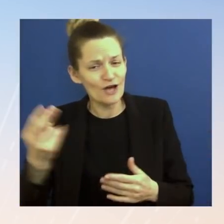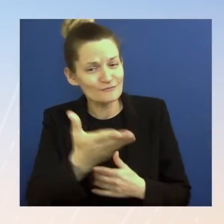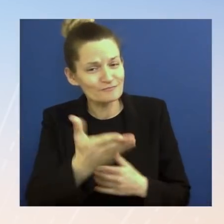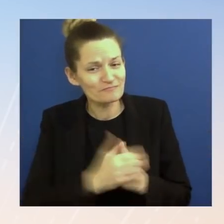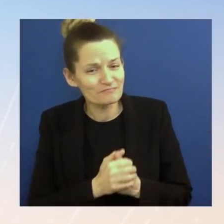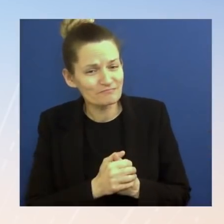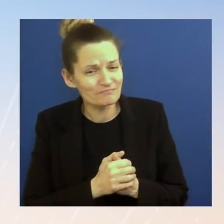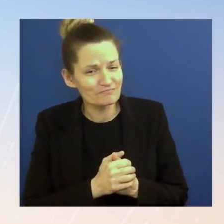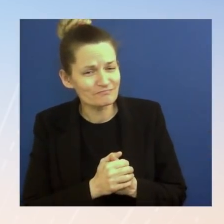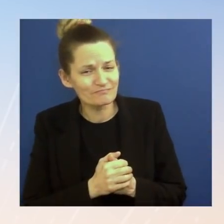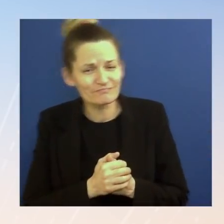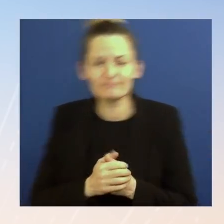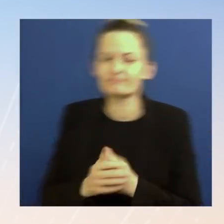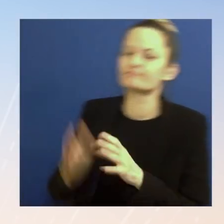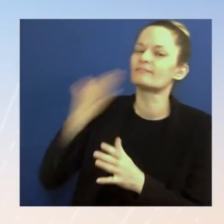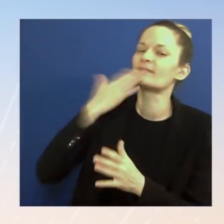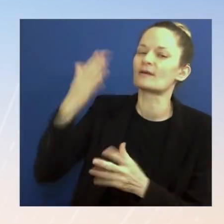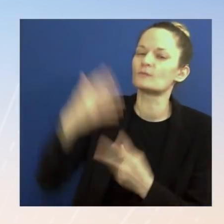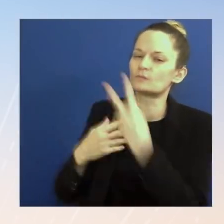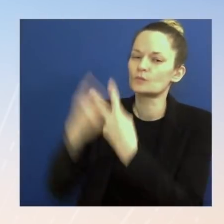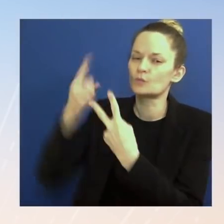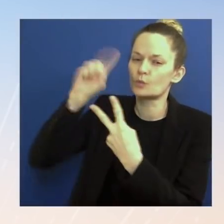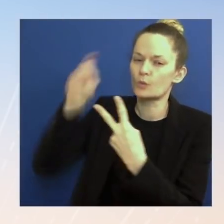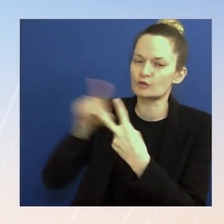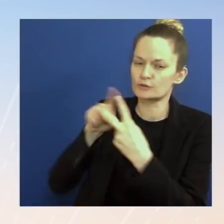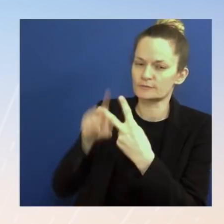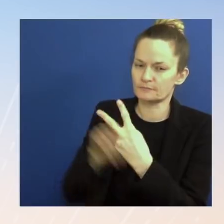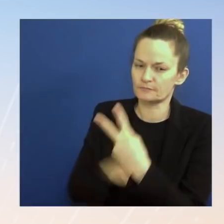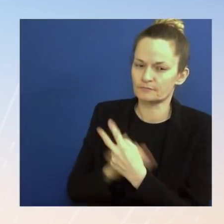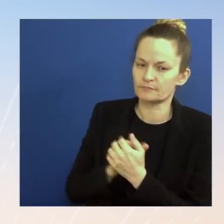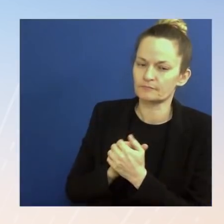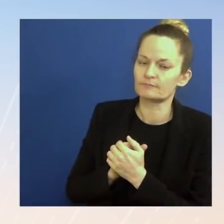First, after the Rome meeting, since the war began,